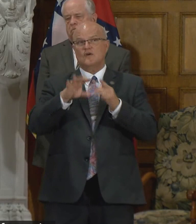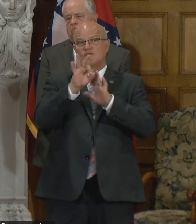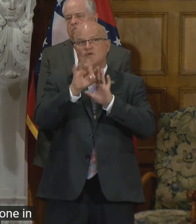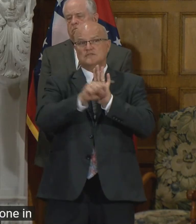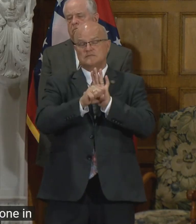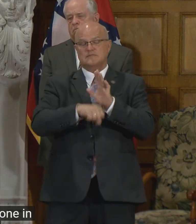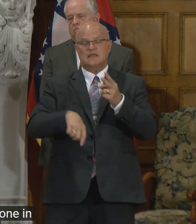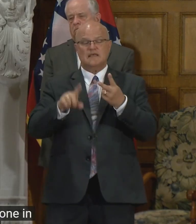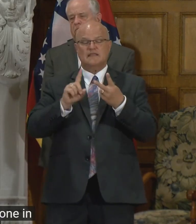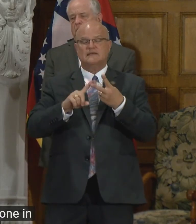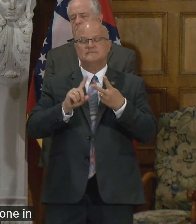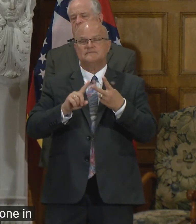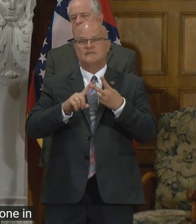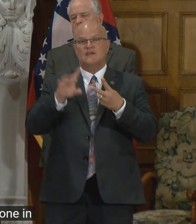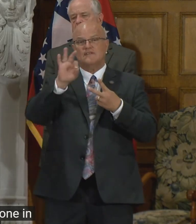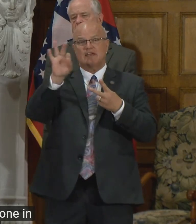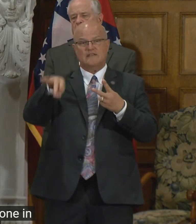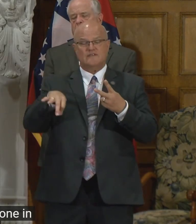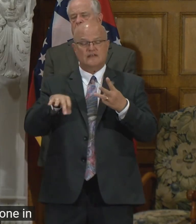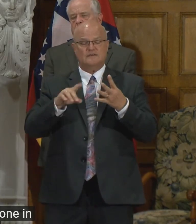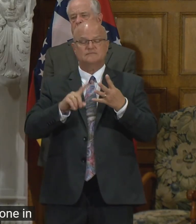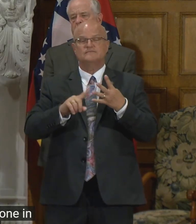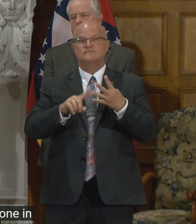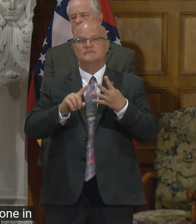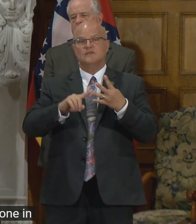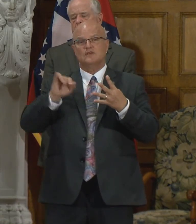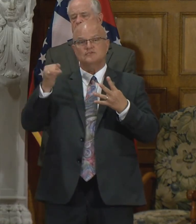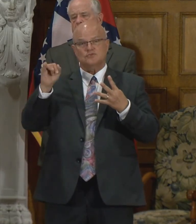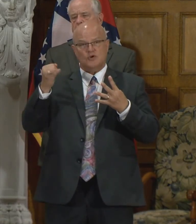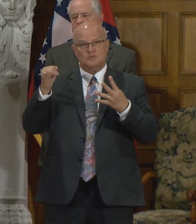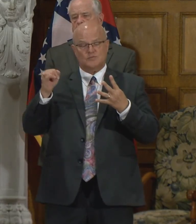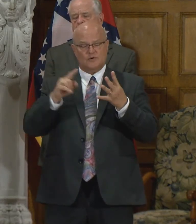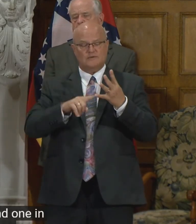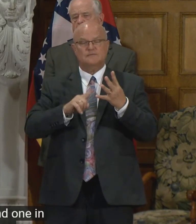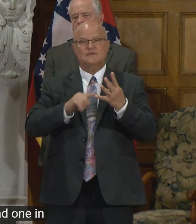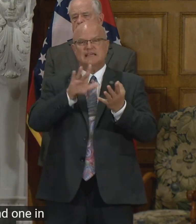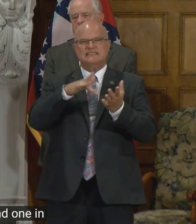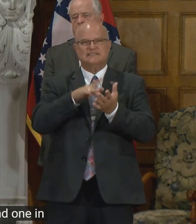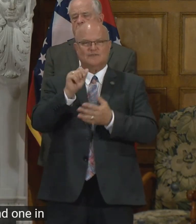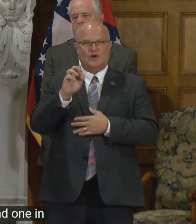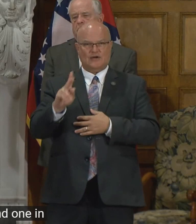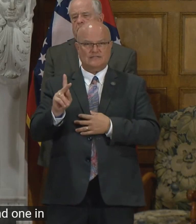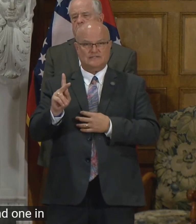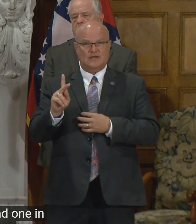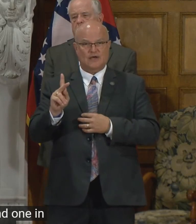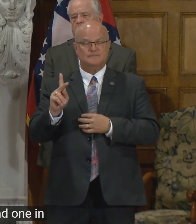one in Fayetteville, one in Jonesboro and one in Central Arkansas.